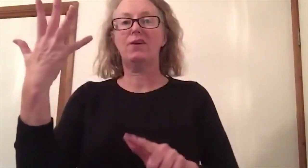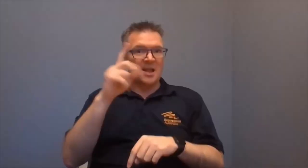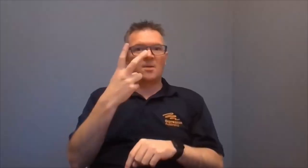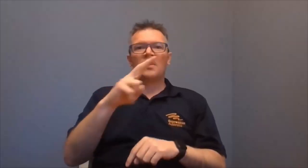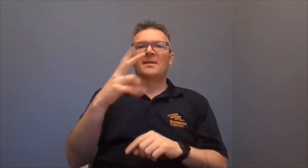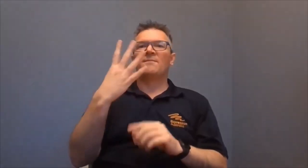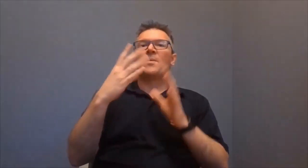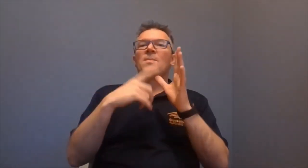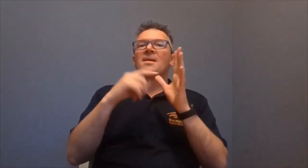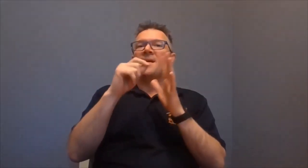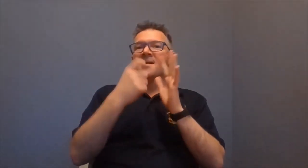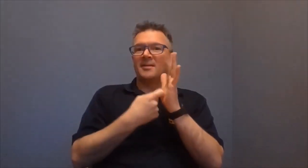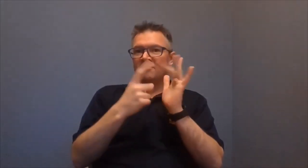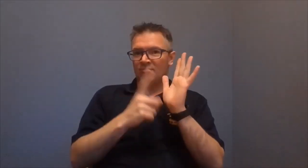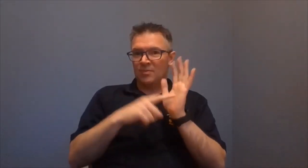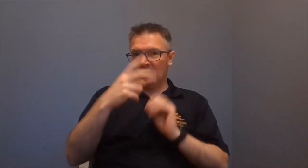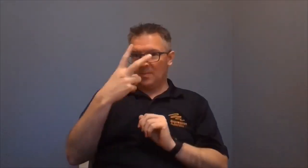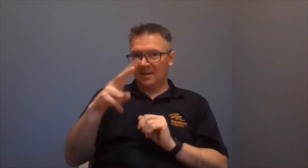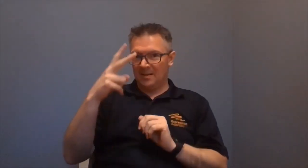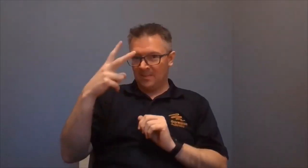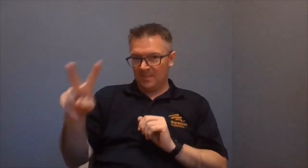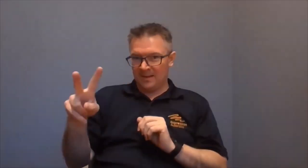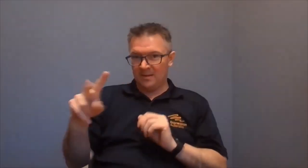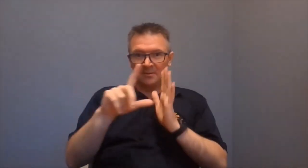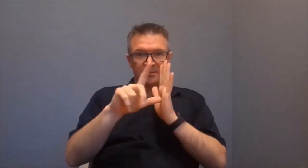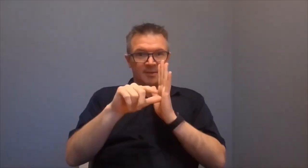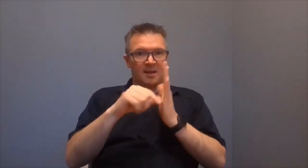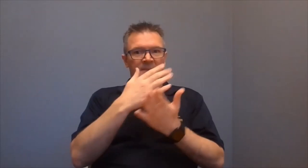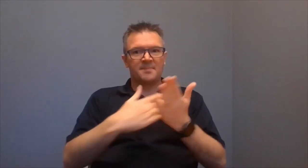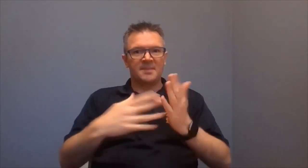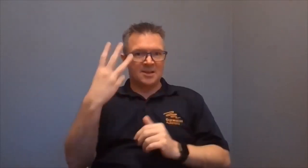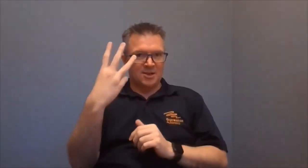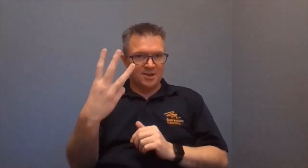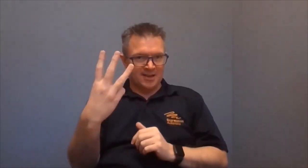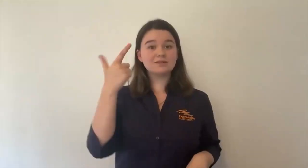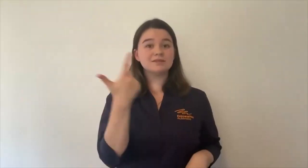24th April 2020, 3:30pm.